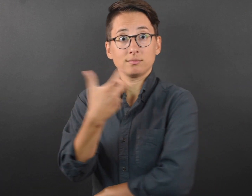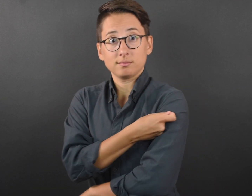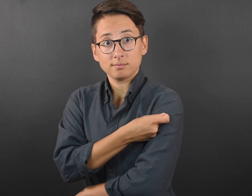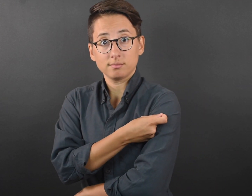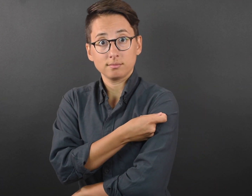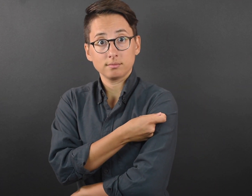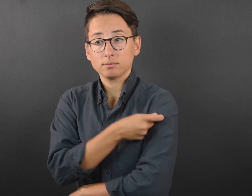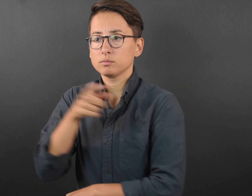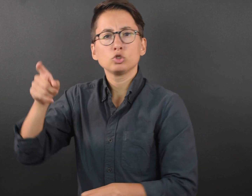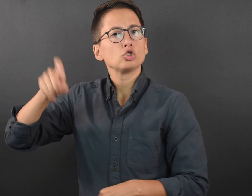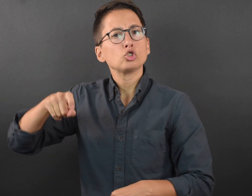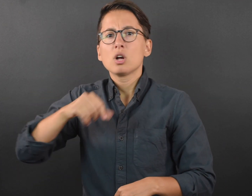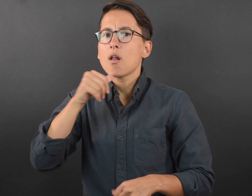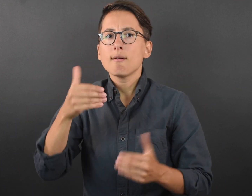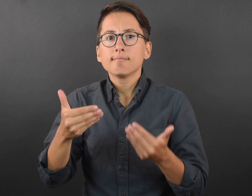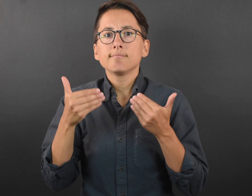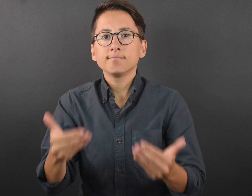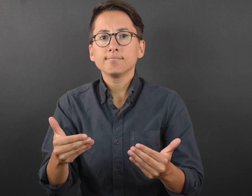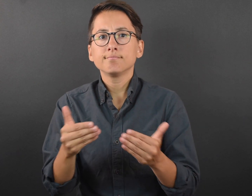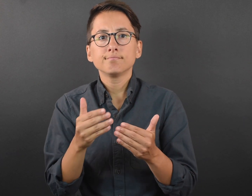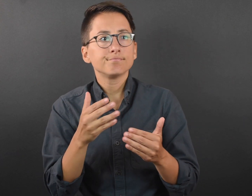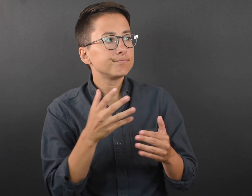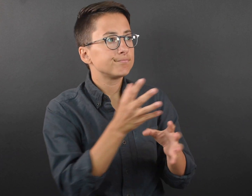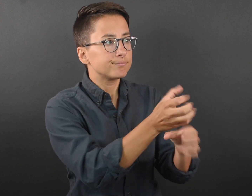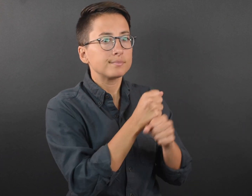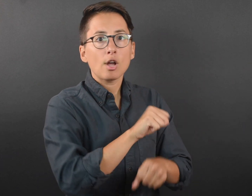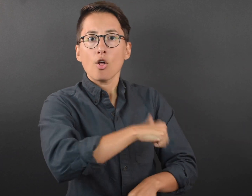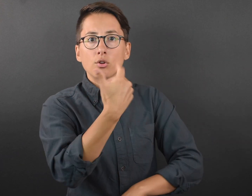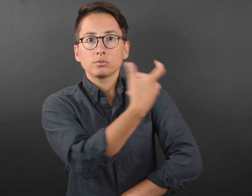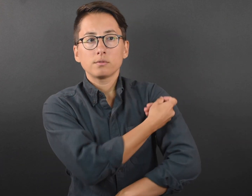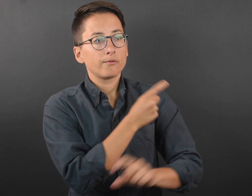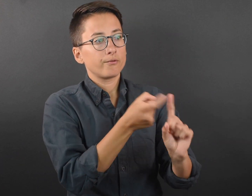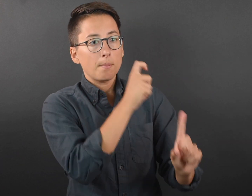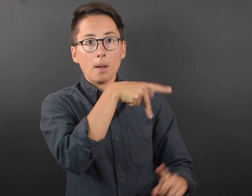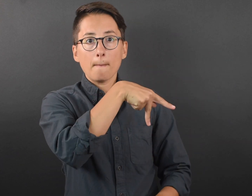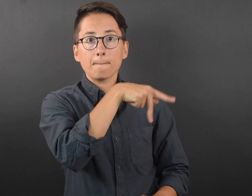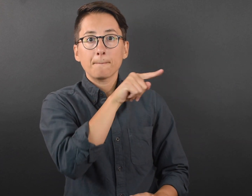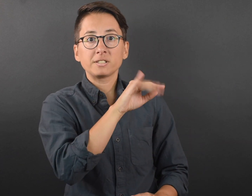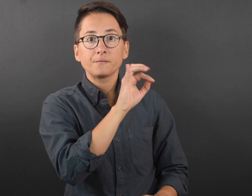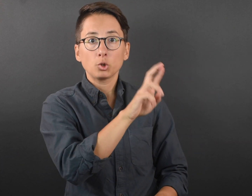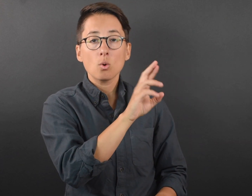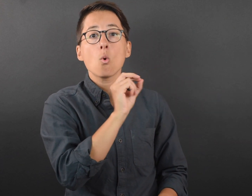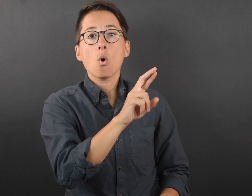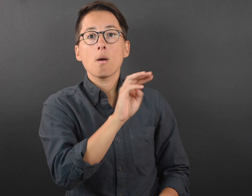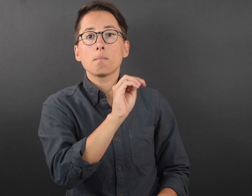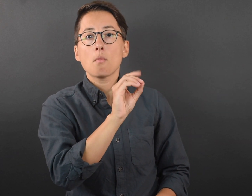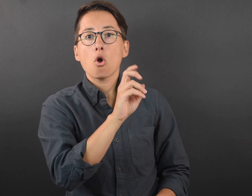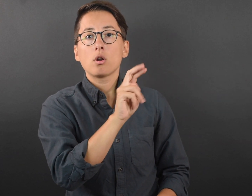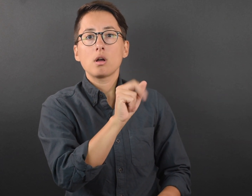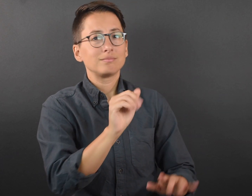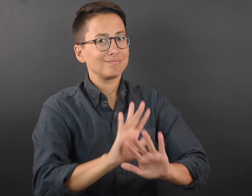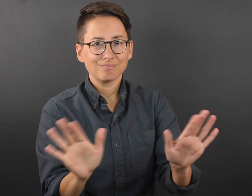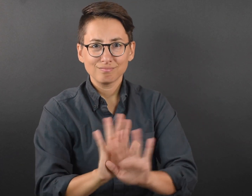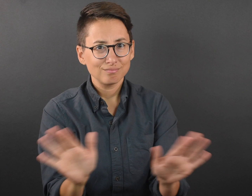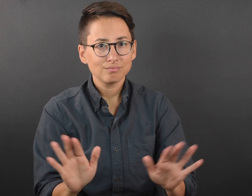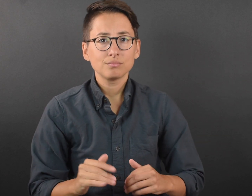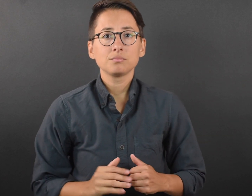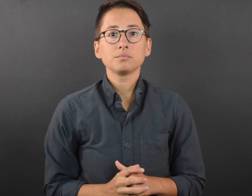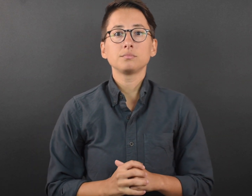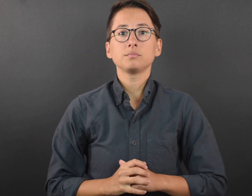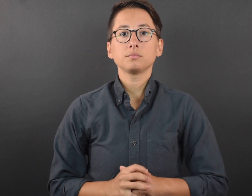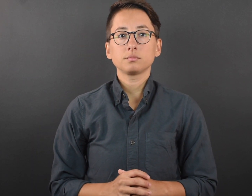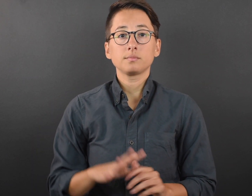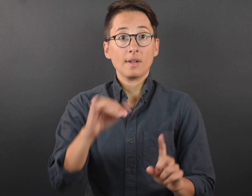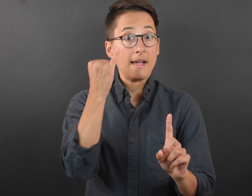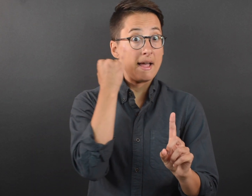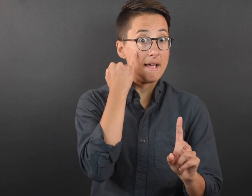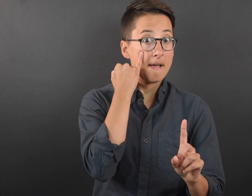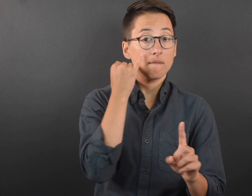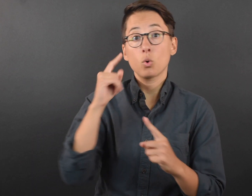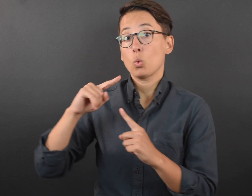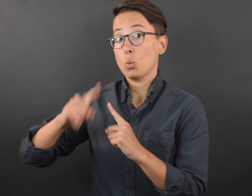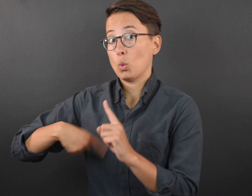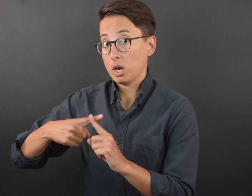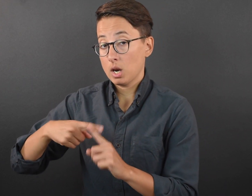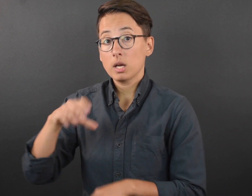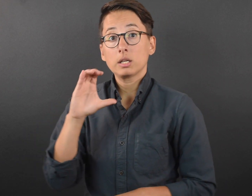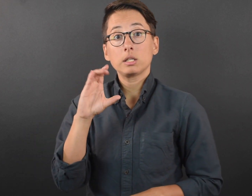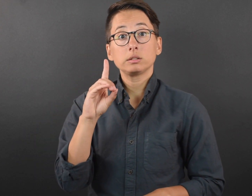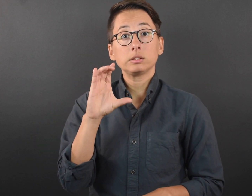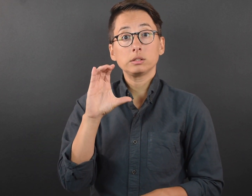the Johnson & Johnson vaccine should not receive a dose of the Pfizer or Moderna vaccines.